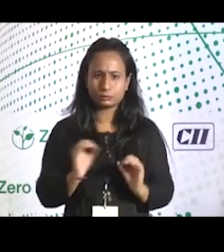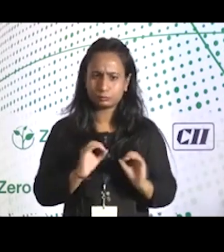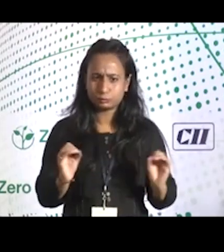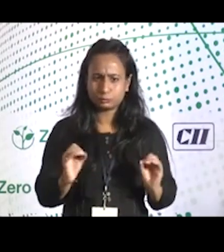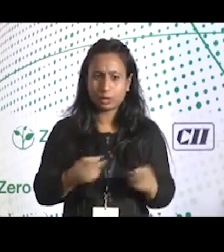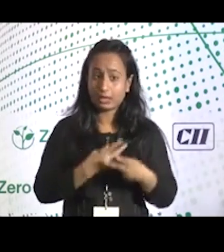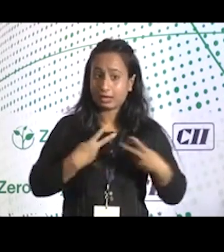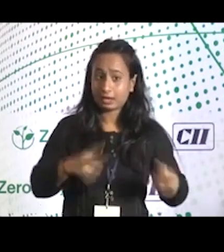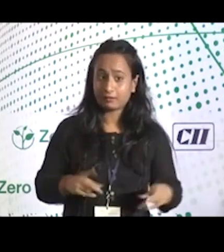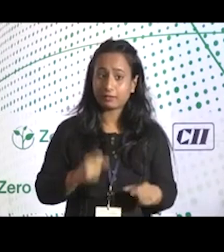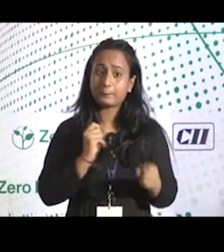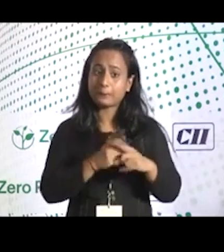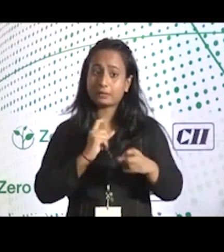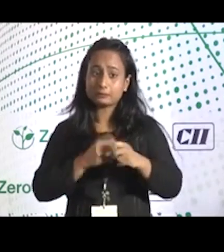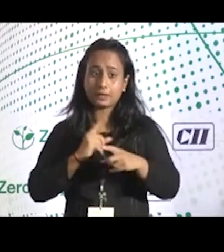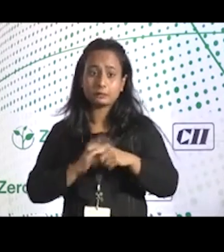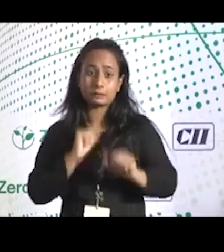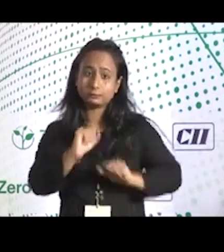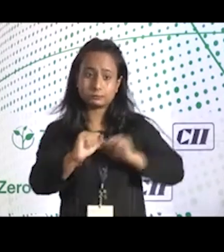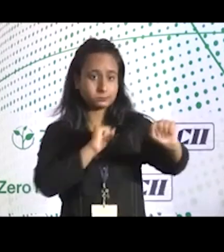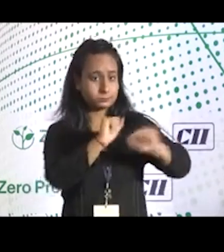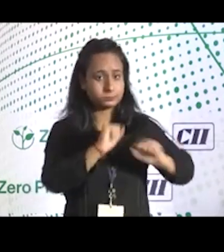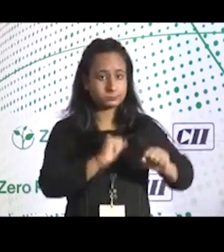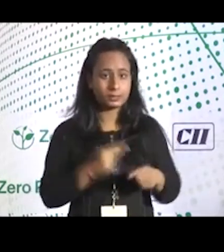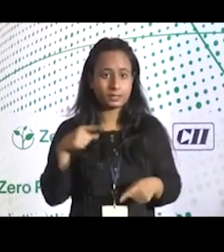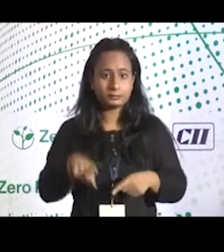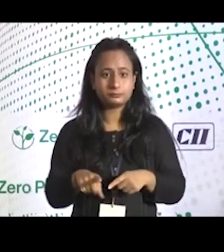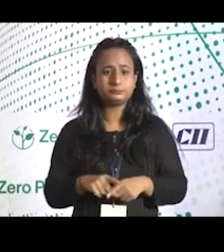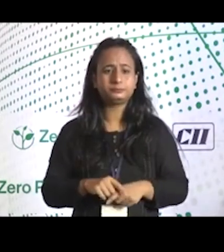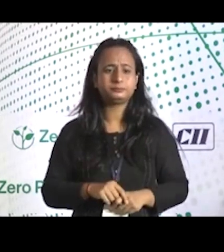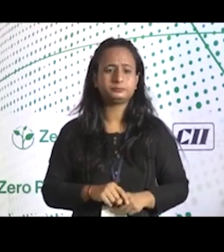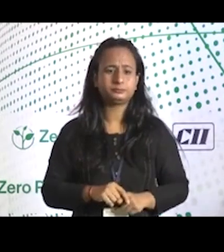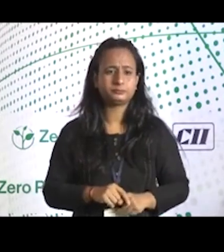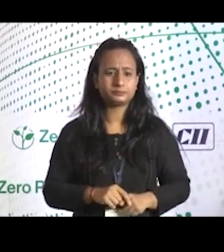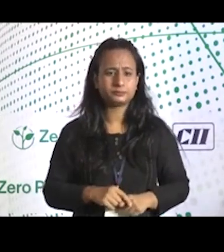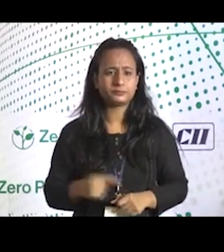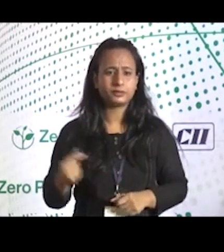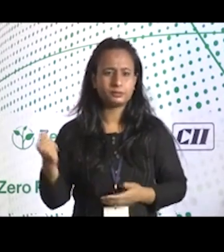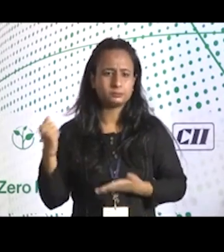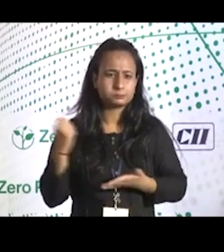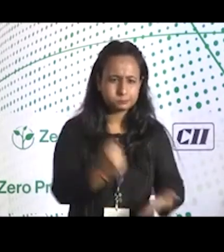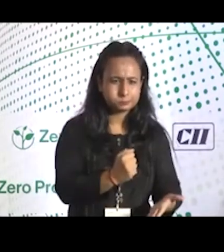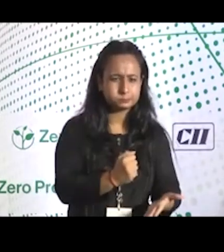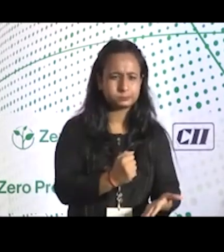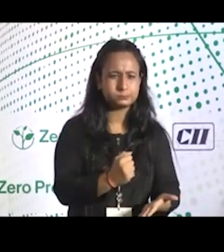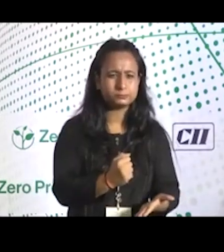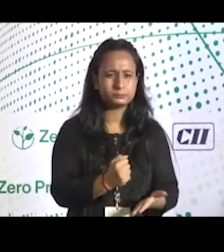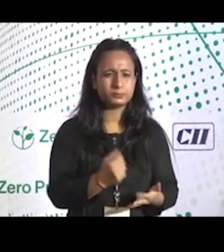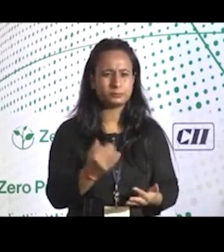of financing instruments that grants equity in all different flavors.